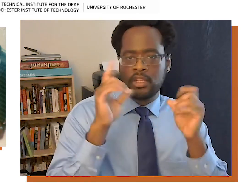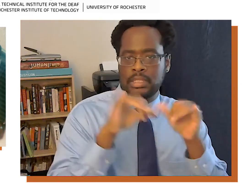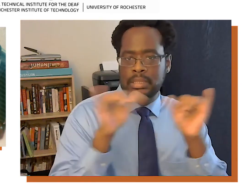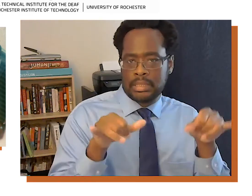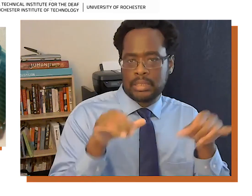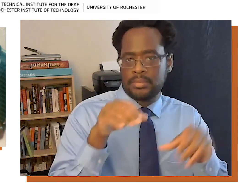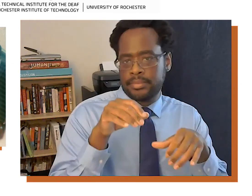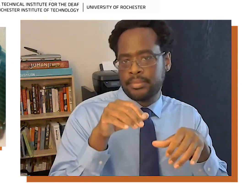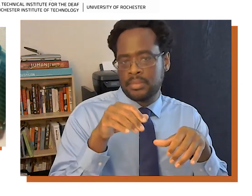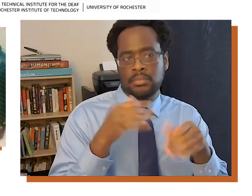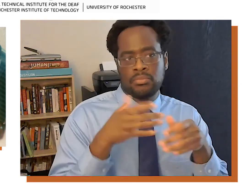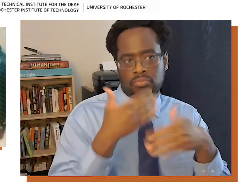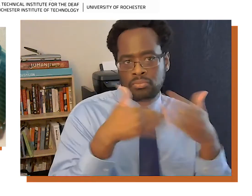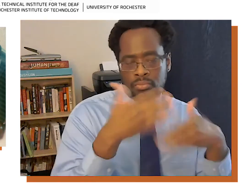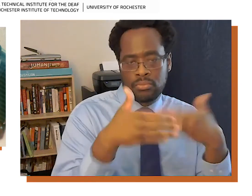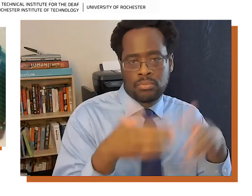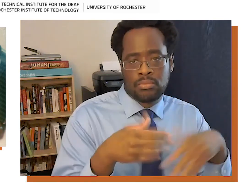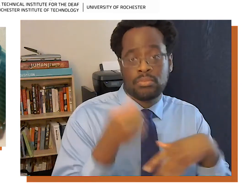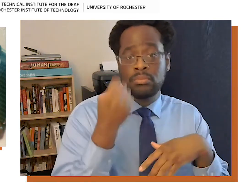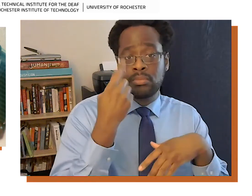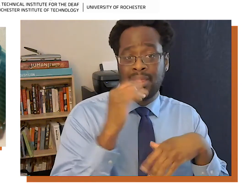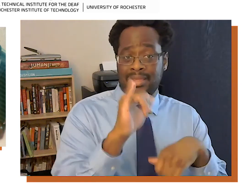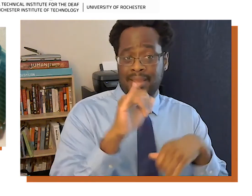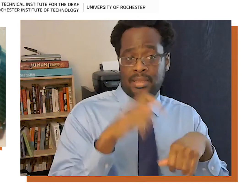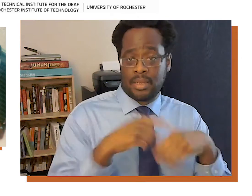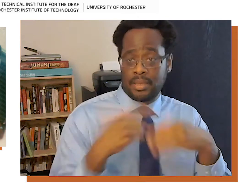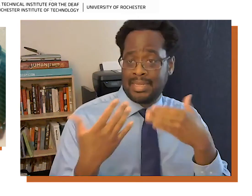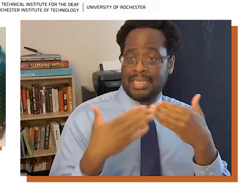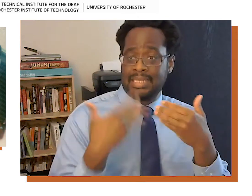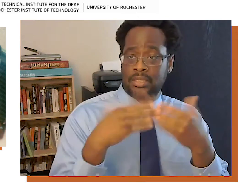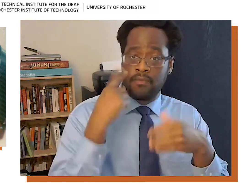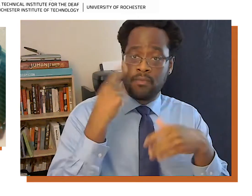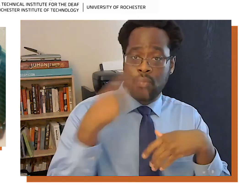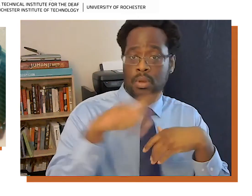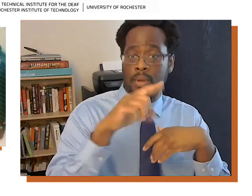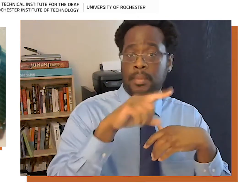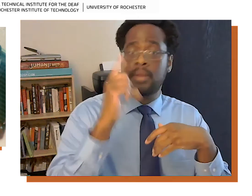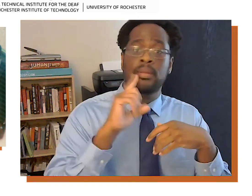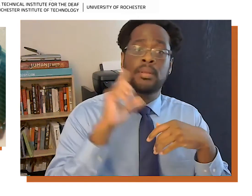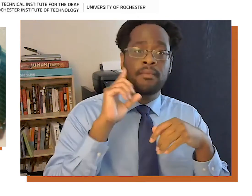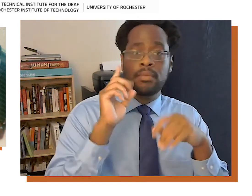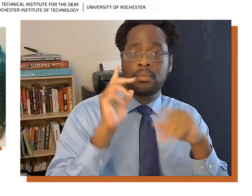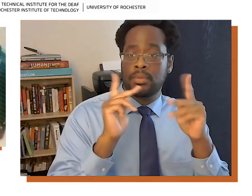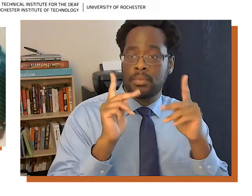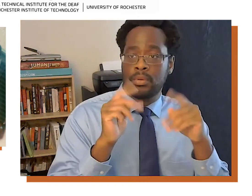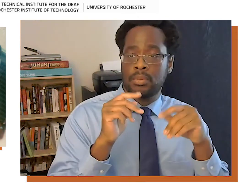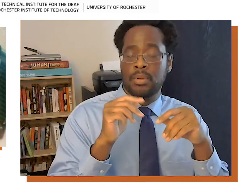so my parents had already basically navigated the Deaf-education system for my brothers and sister,